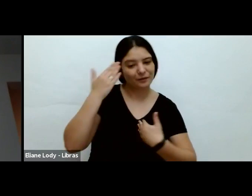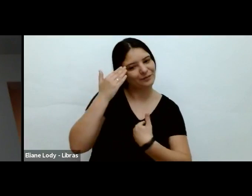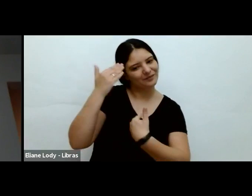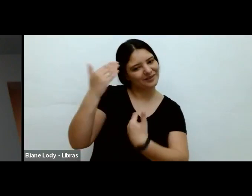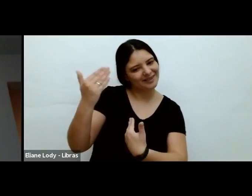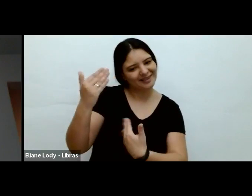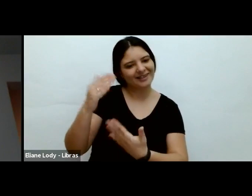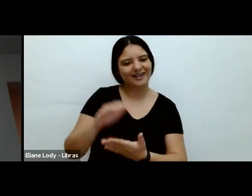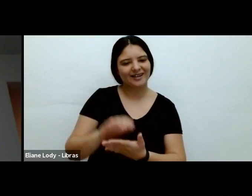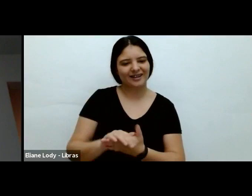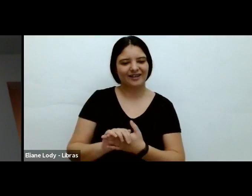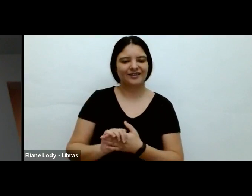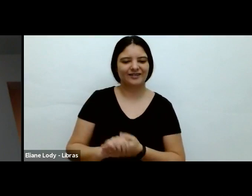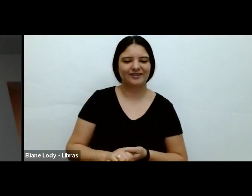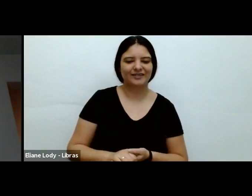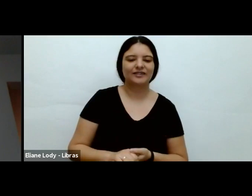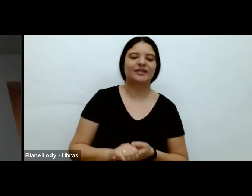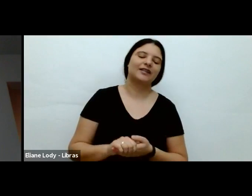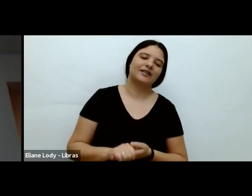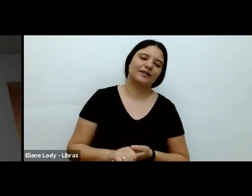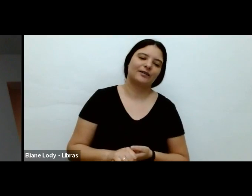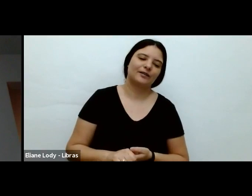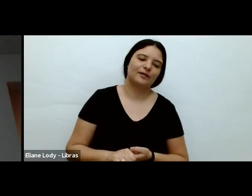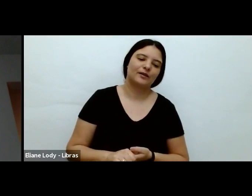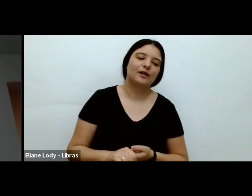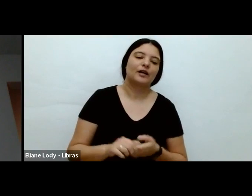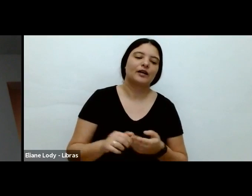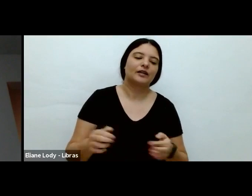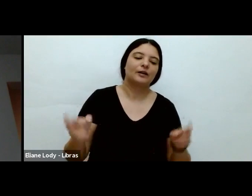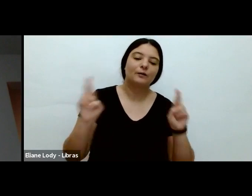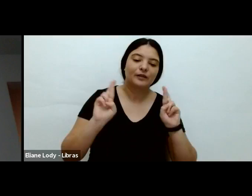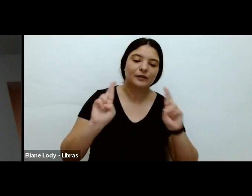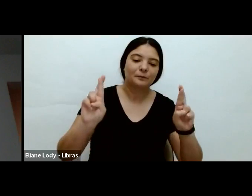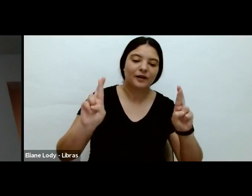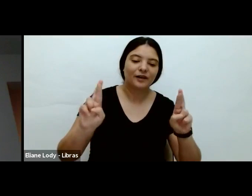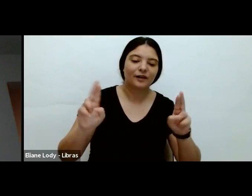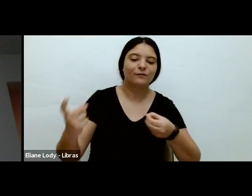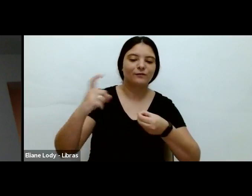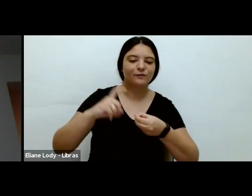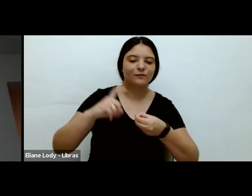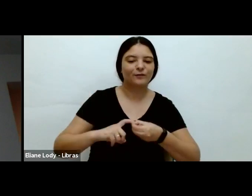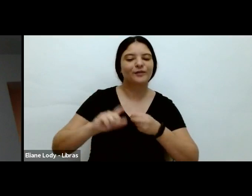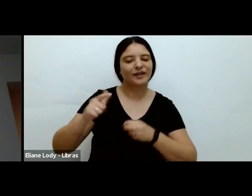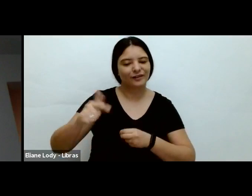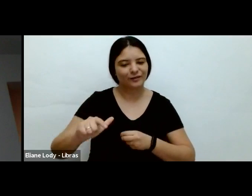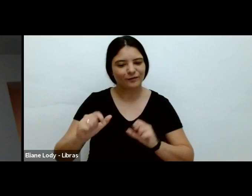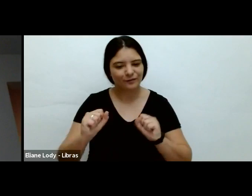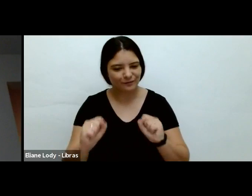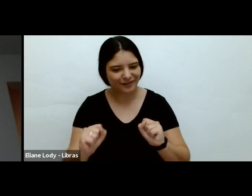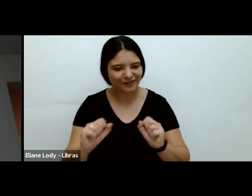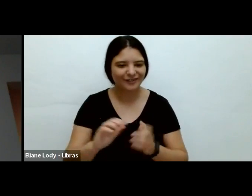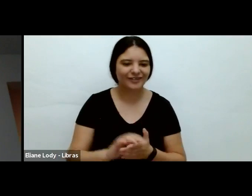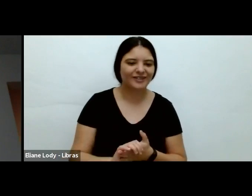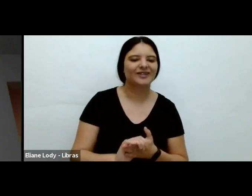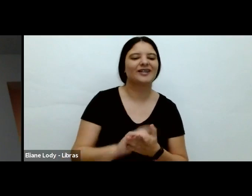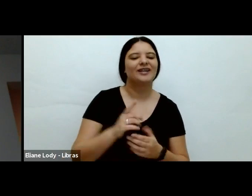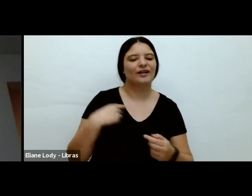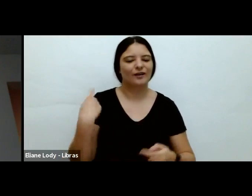Okay, so thank you so much. h real. I hope real. I hope you can come, come back later and. and I'm sure we would